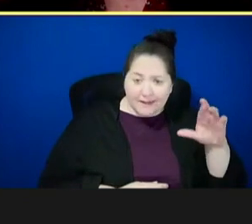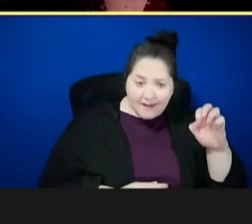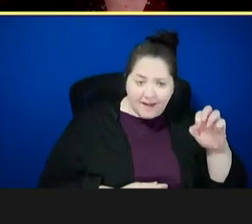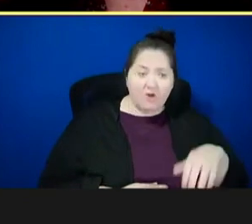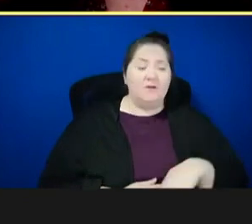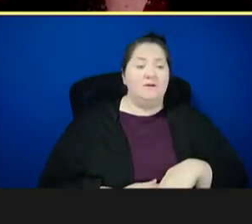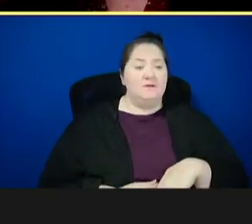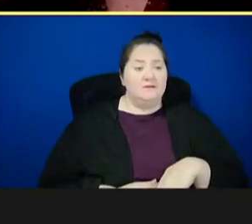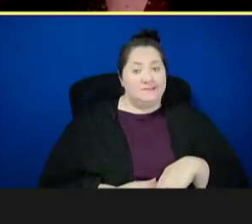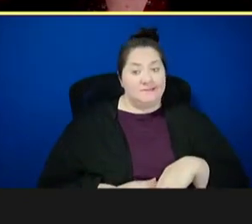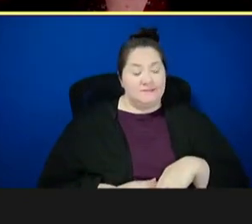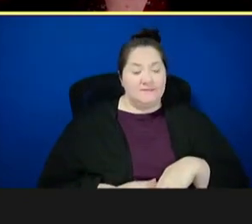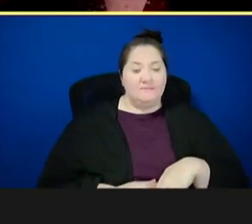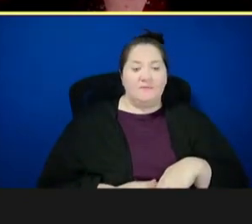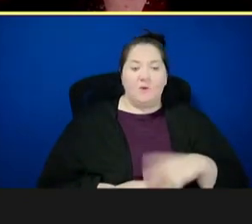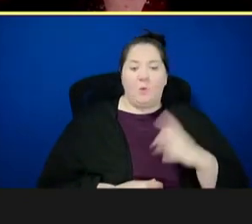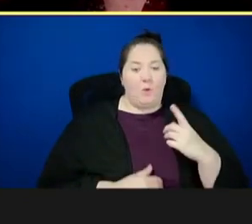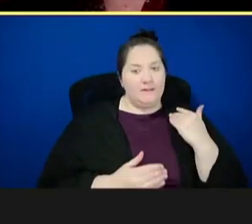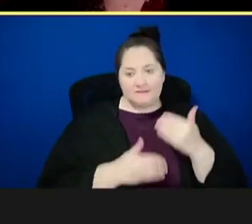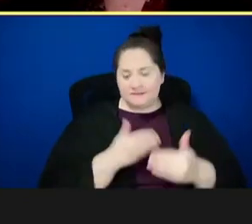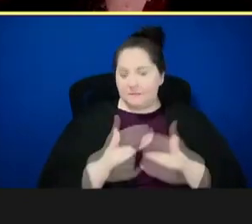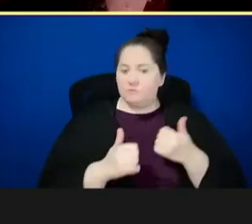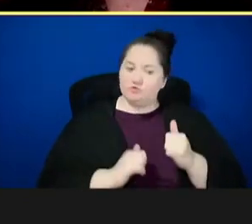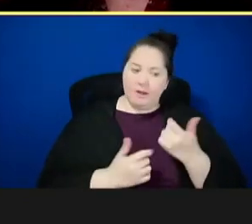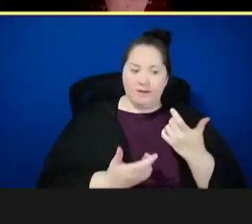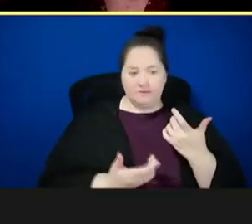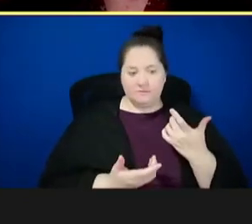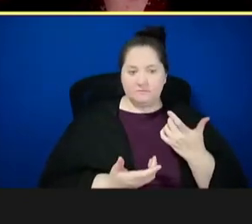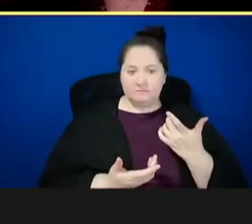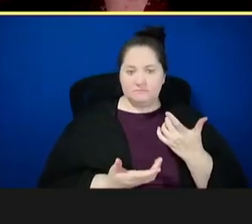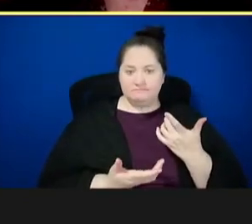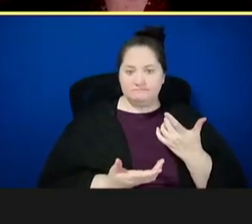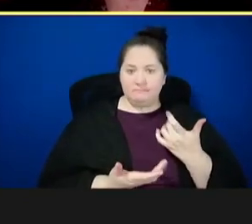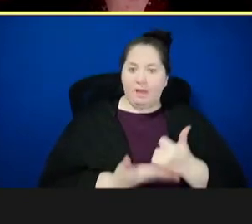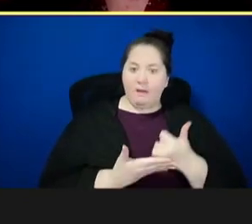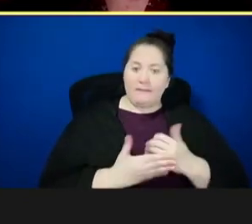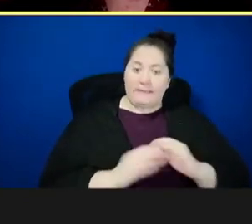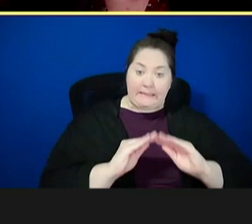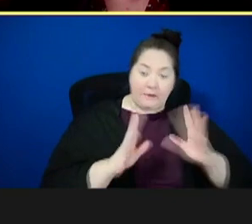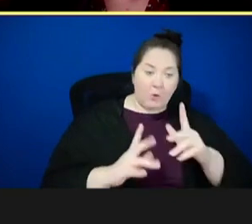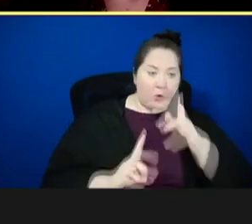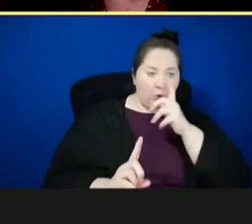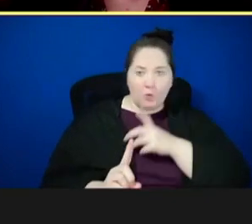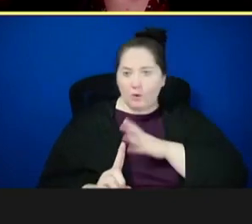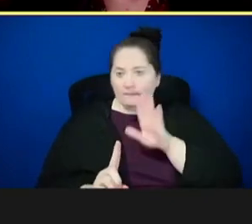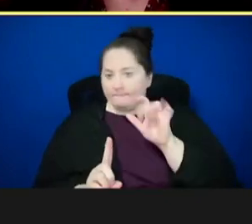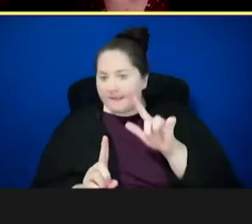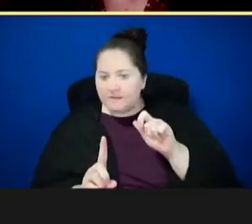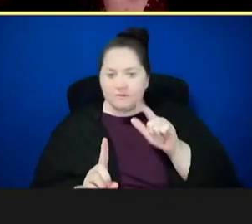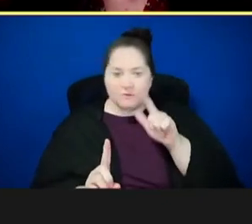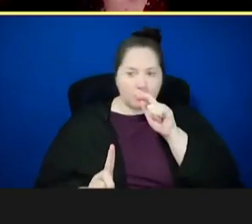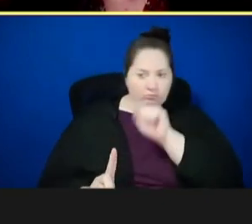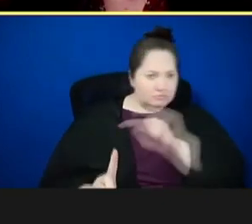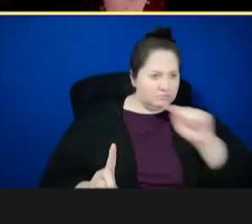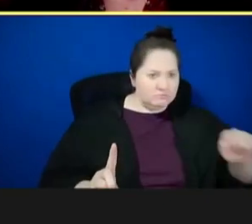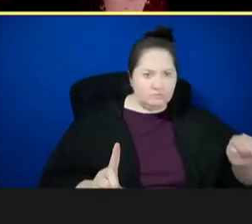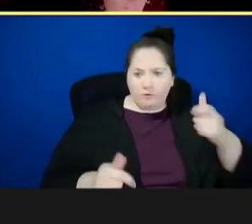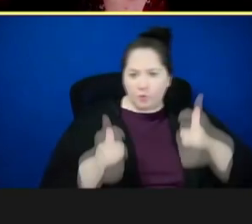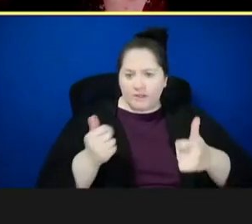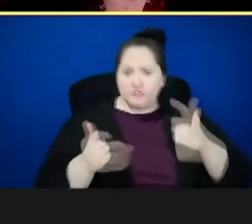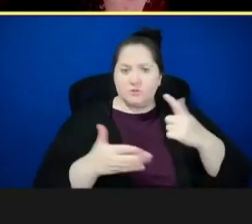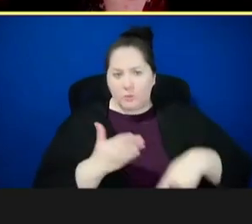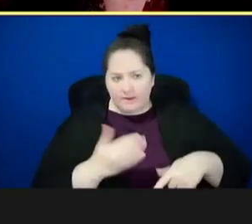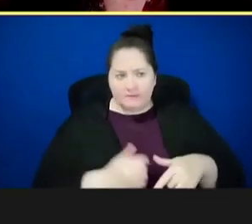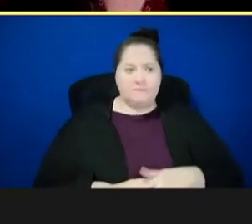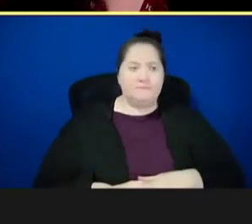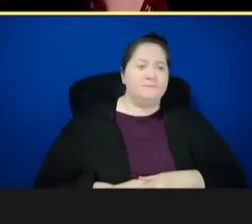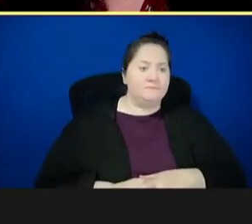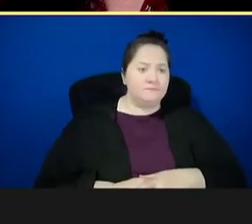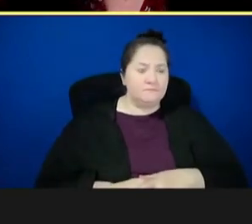is just one step to try to make it a little more clear about who can bill for what. Next slide.